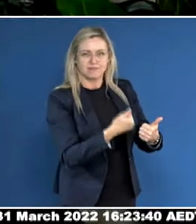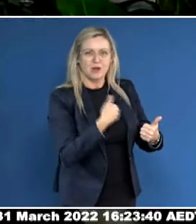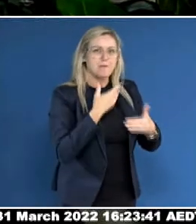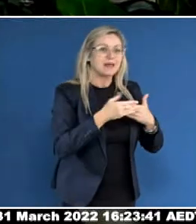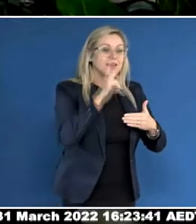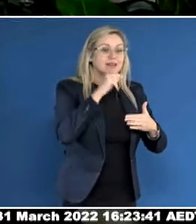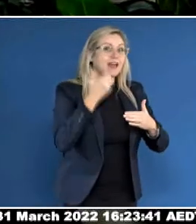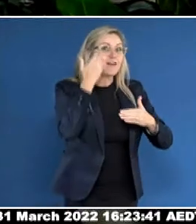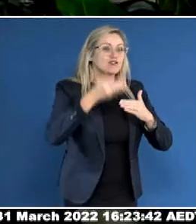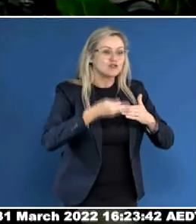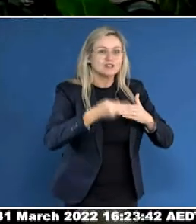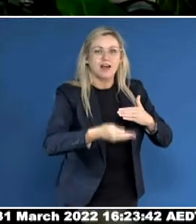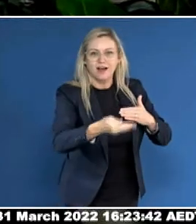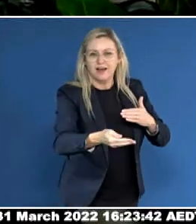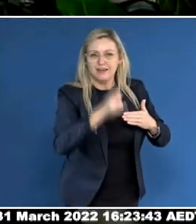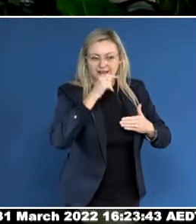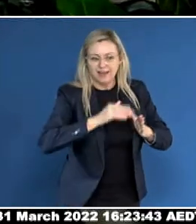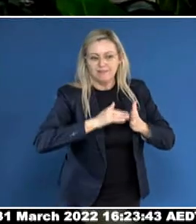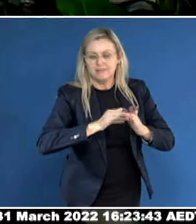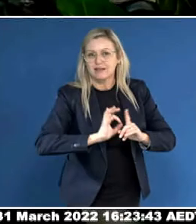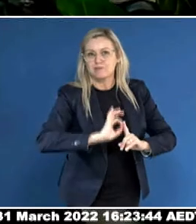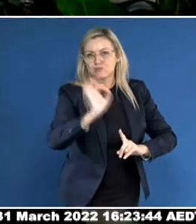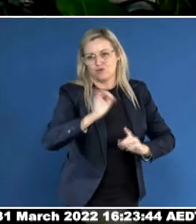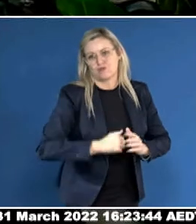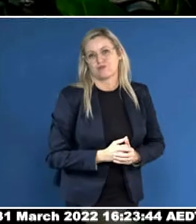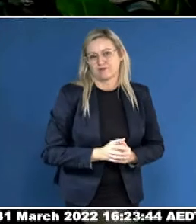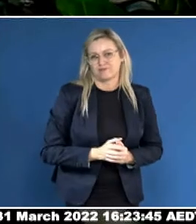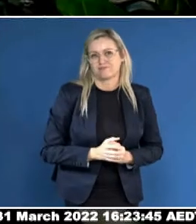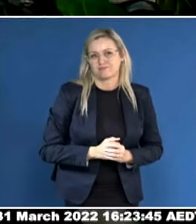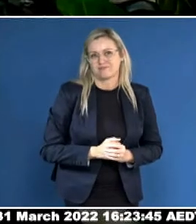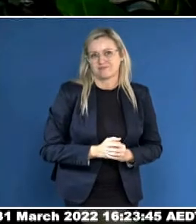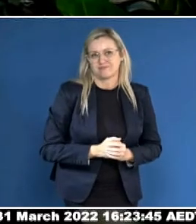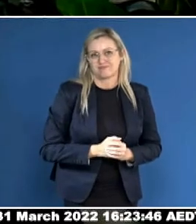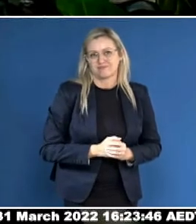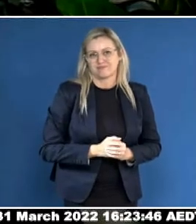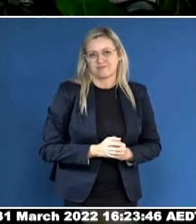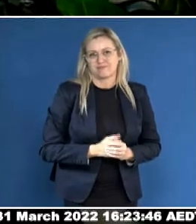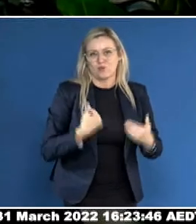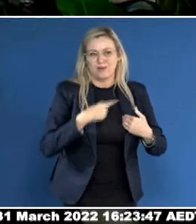I mean, the current, but the future generations to empower them to know that they